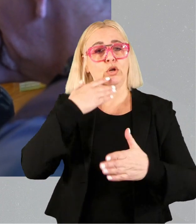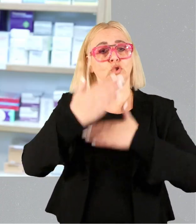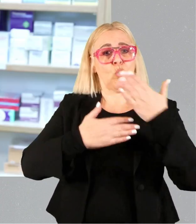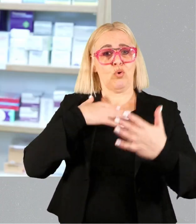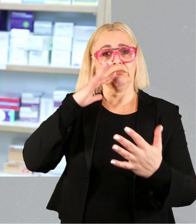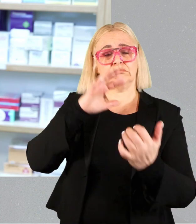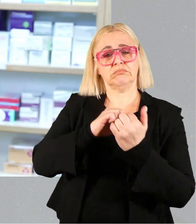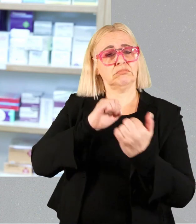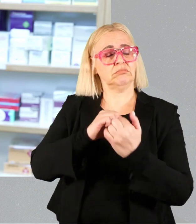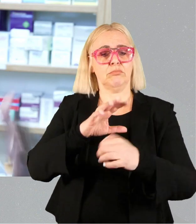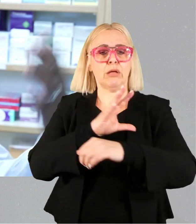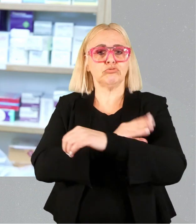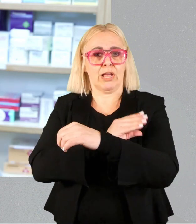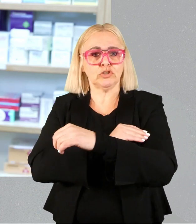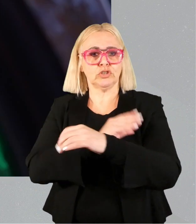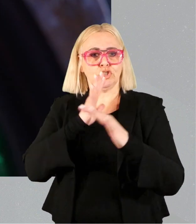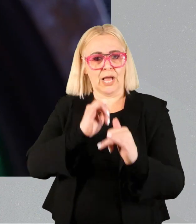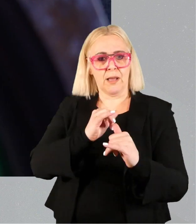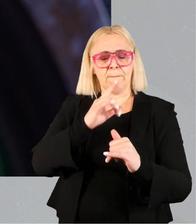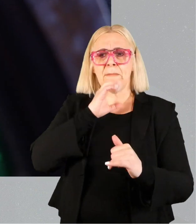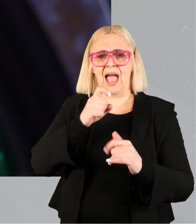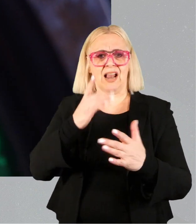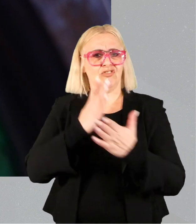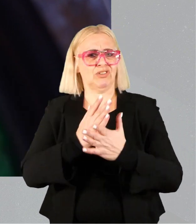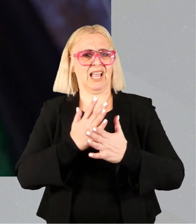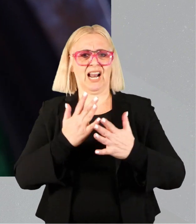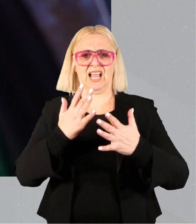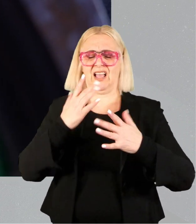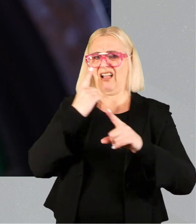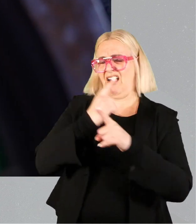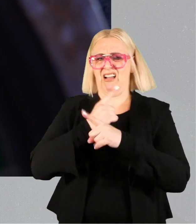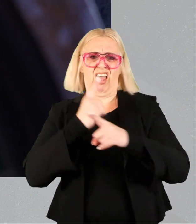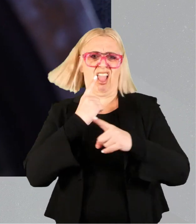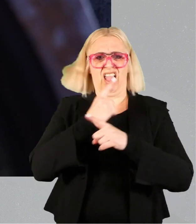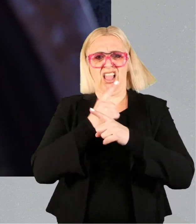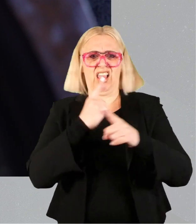this really disruptive blood pressure check where he was talking and cracking